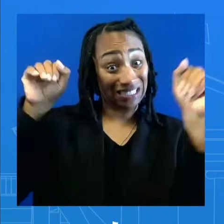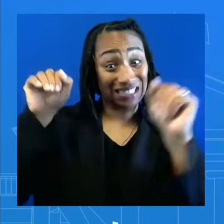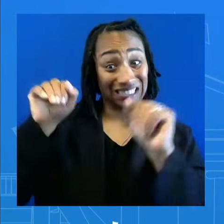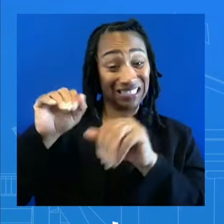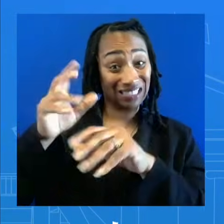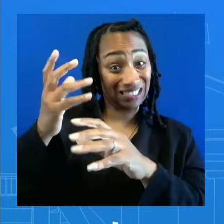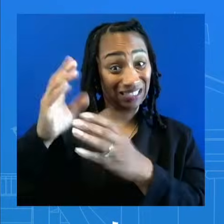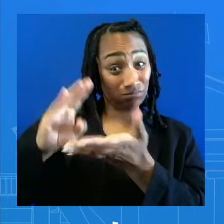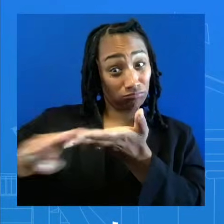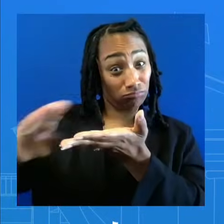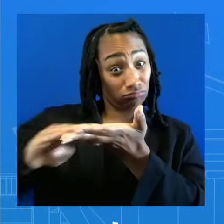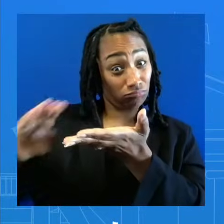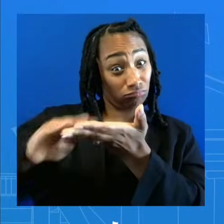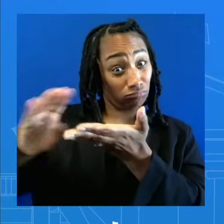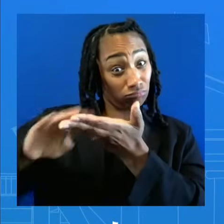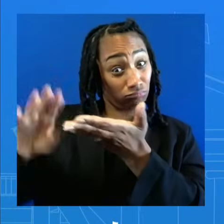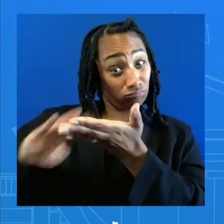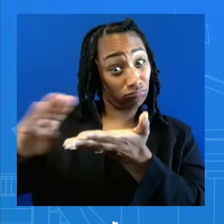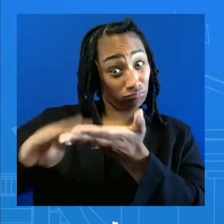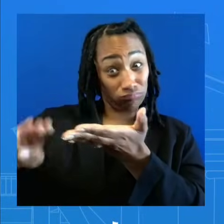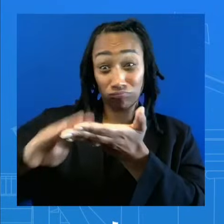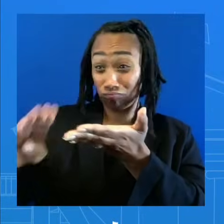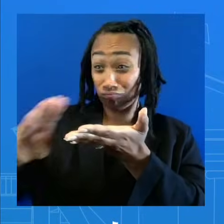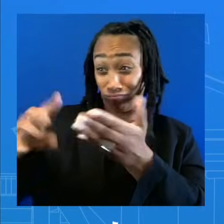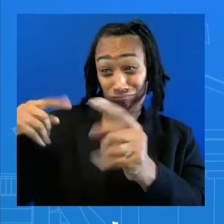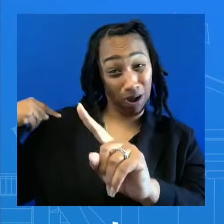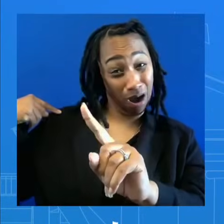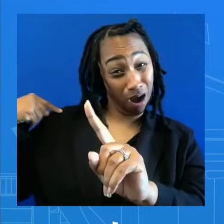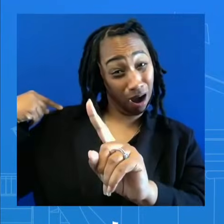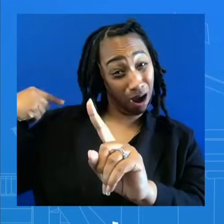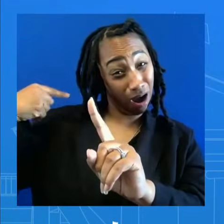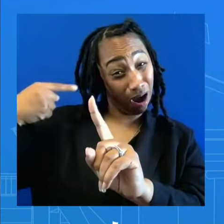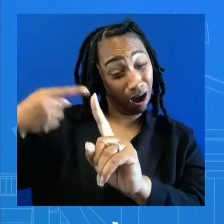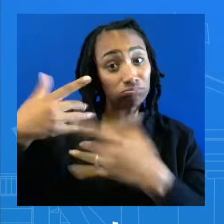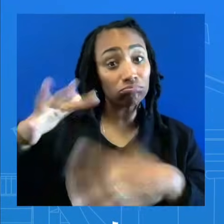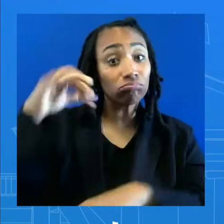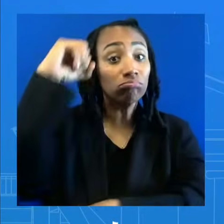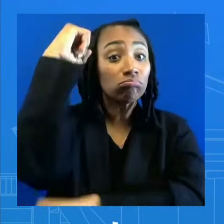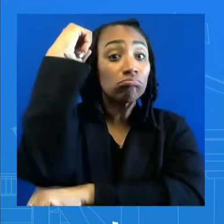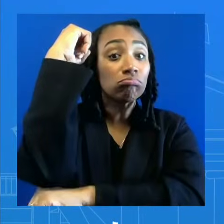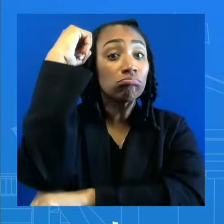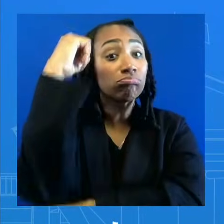He is also the first president ever to issue categorical -- categorical pardons to individuals